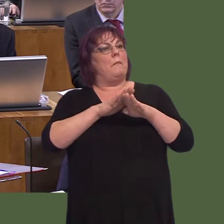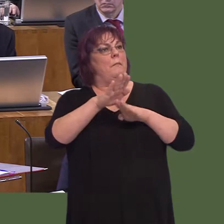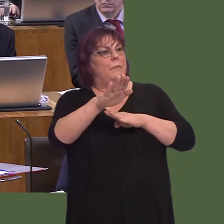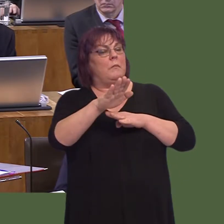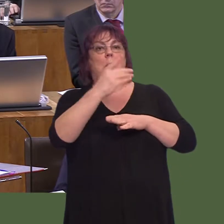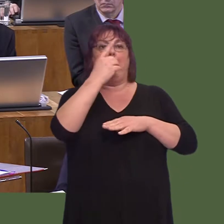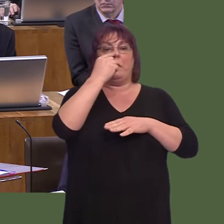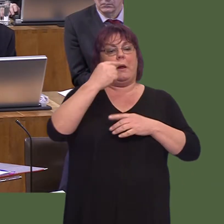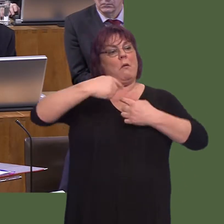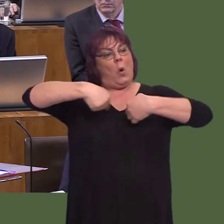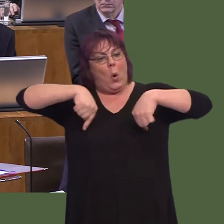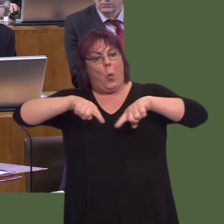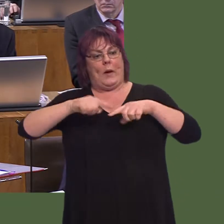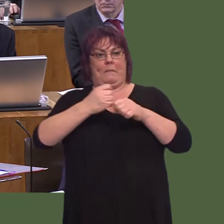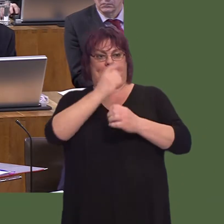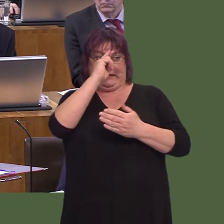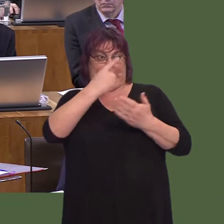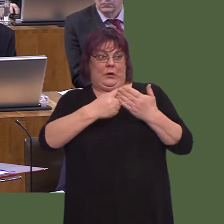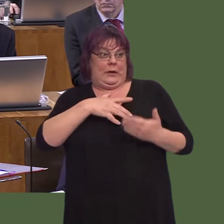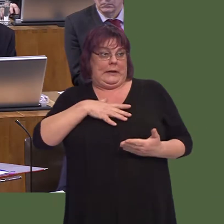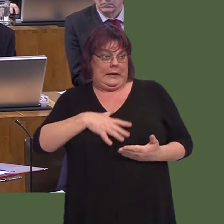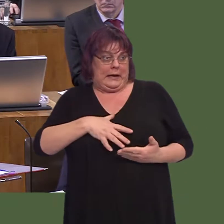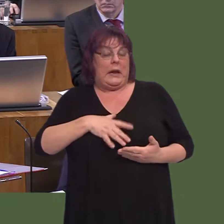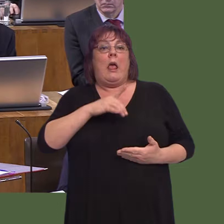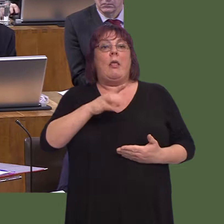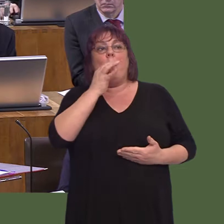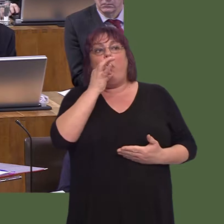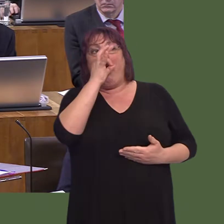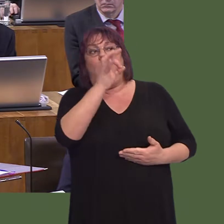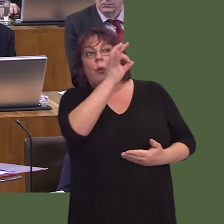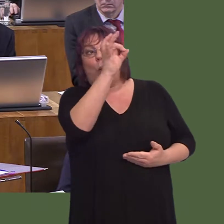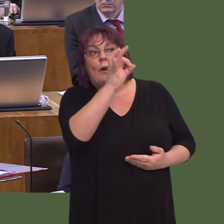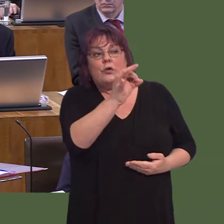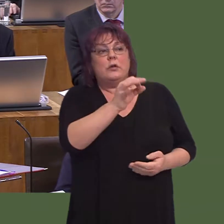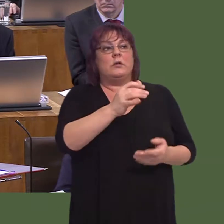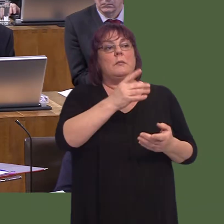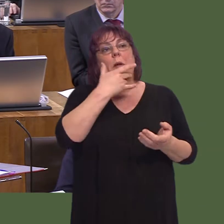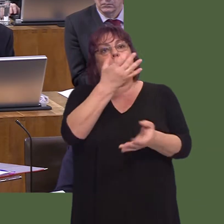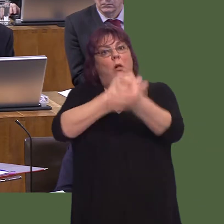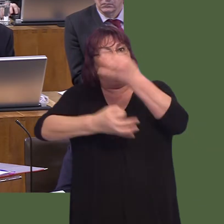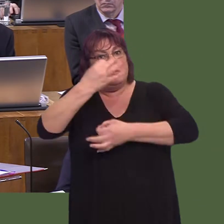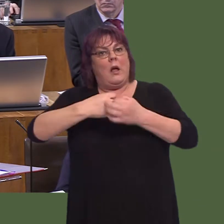have to take a decision, and that is the point at which Ministers no doubt will be questioned as to why that decision was taken.